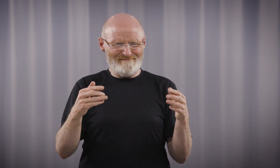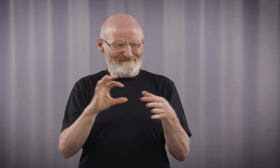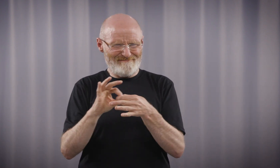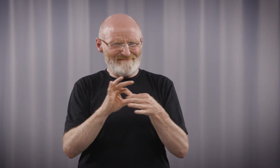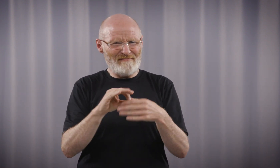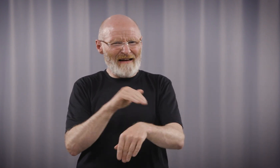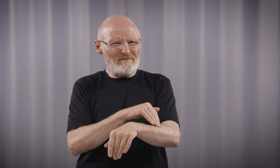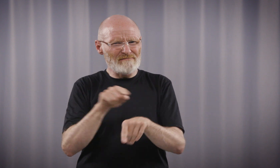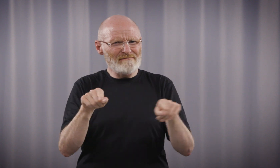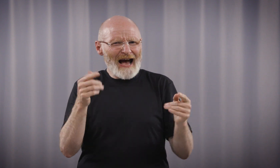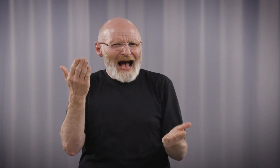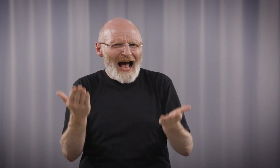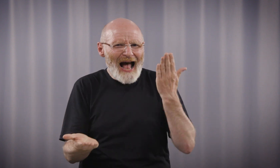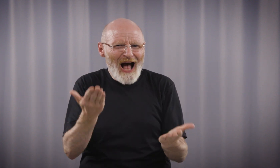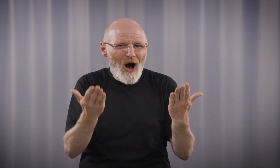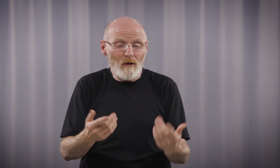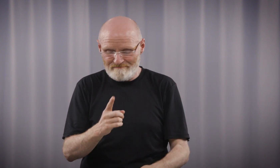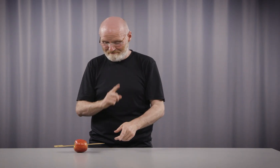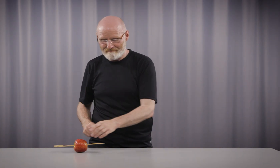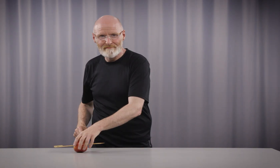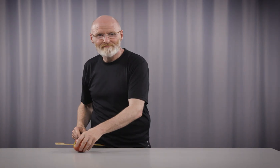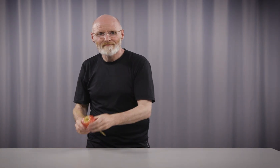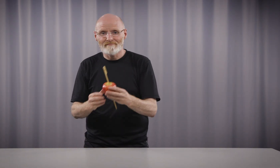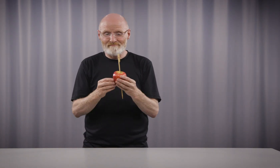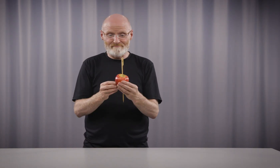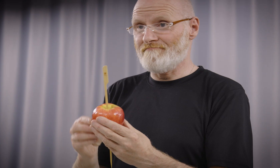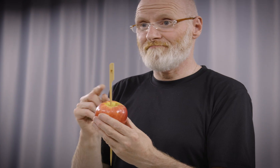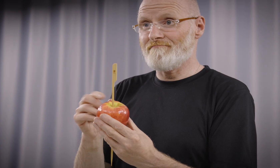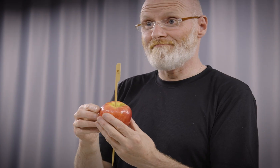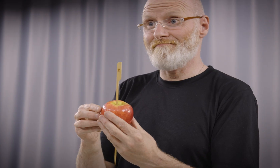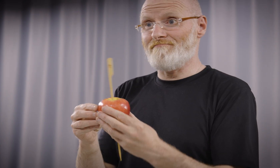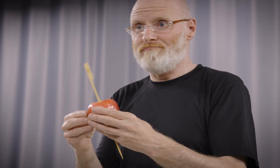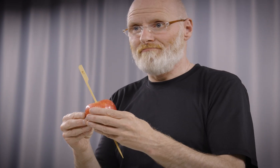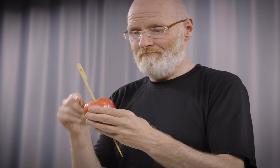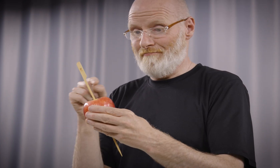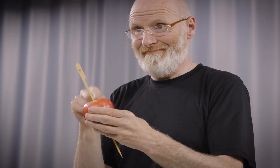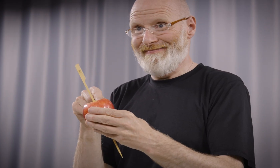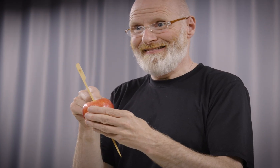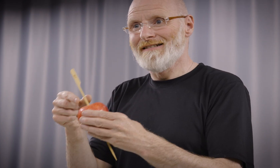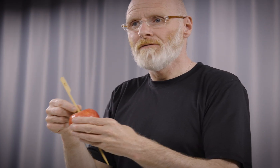but what's the relationship between those things? Well, the Earth's axis is tilted